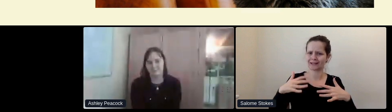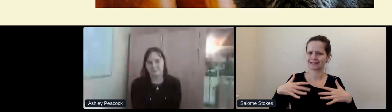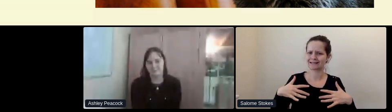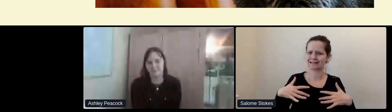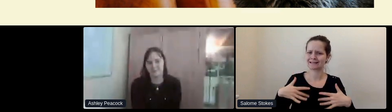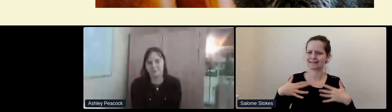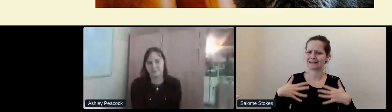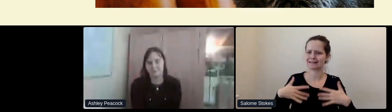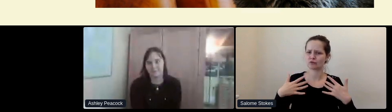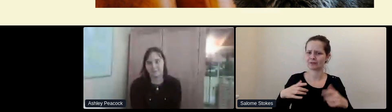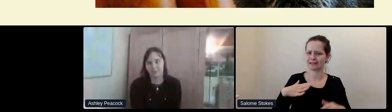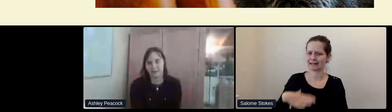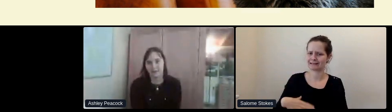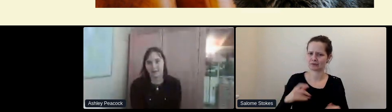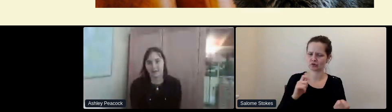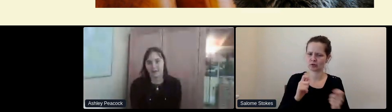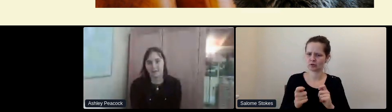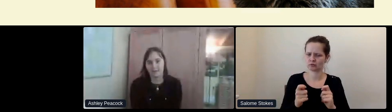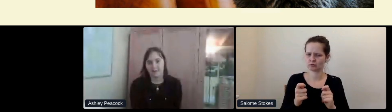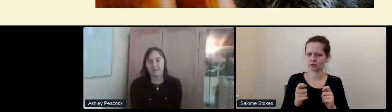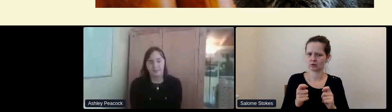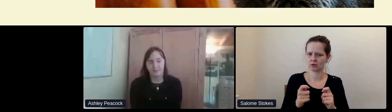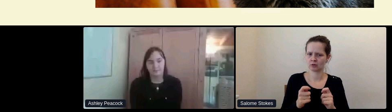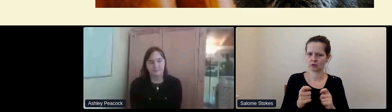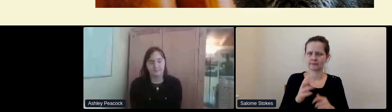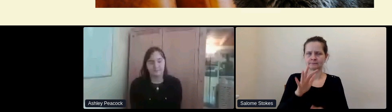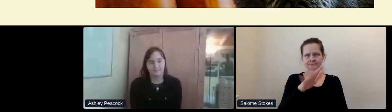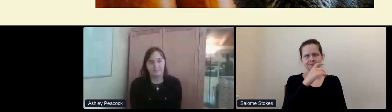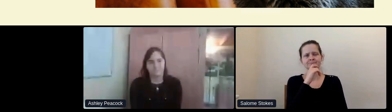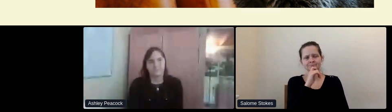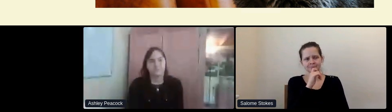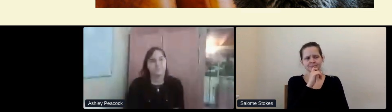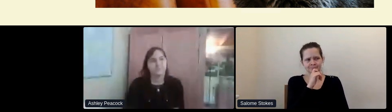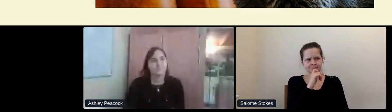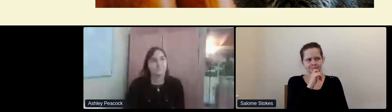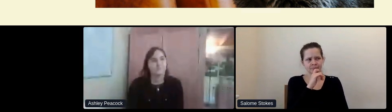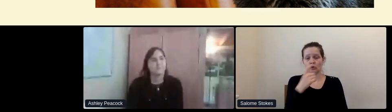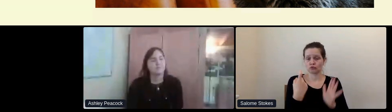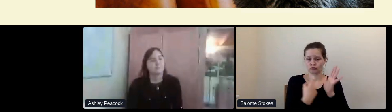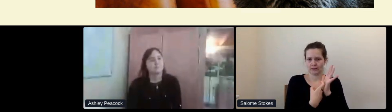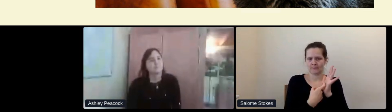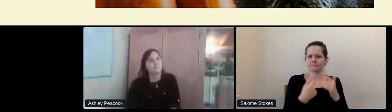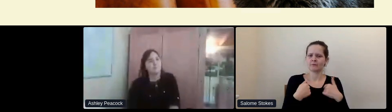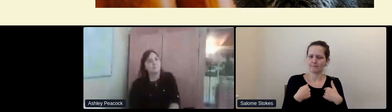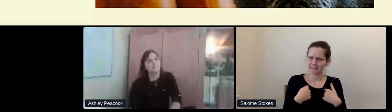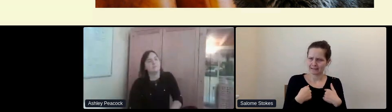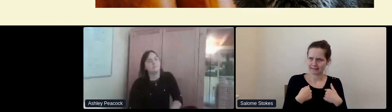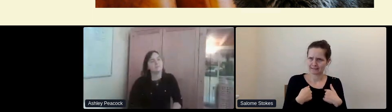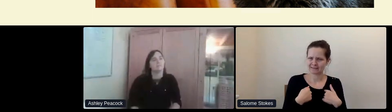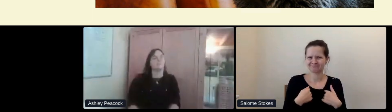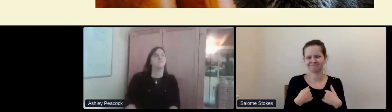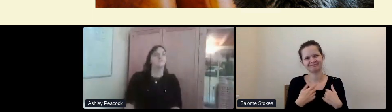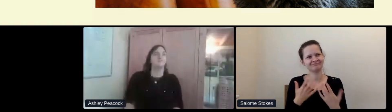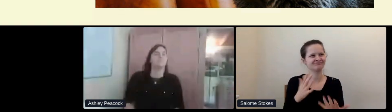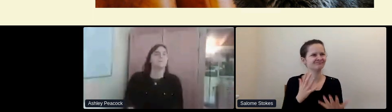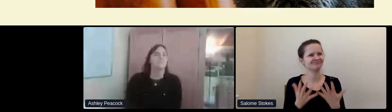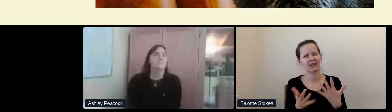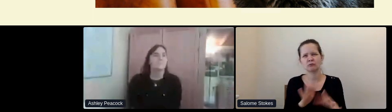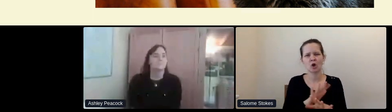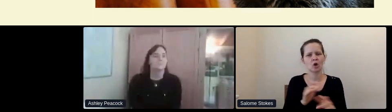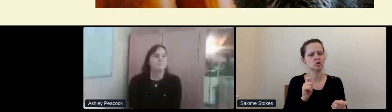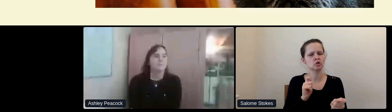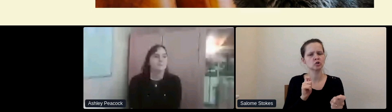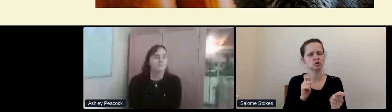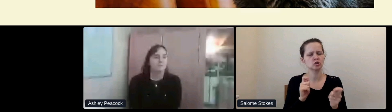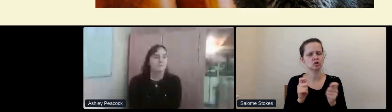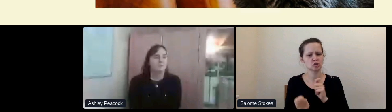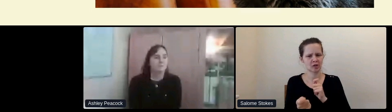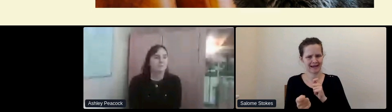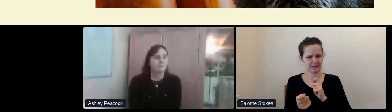For me, I don't think they've necessarily changed. I think there's different things that